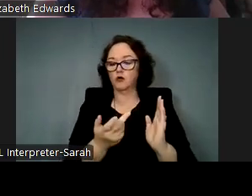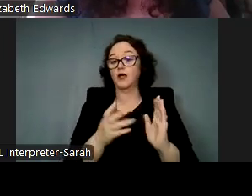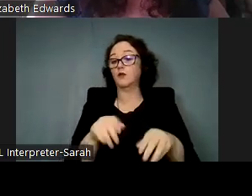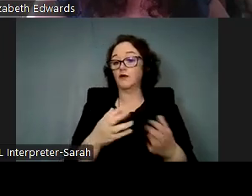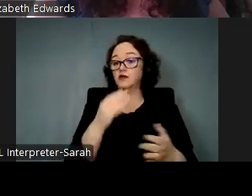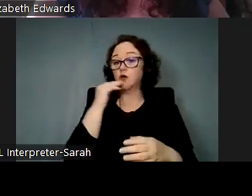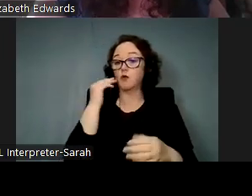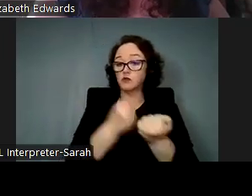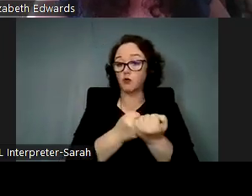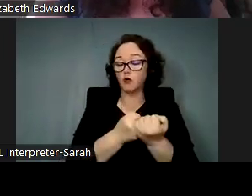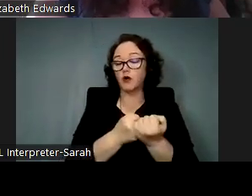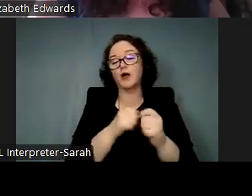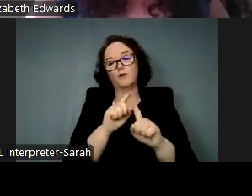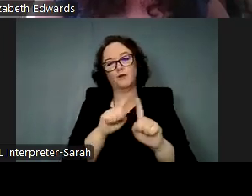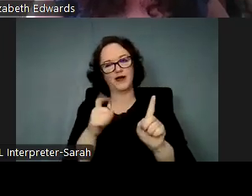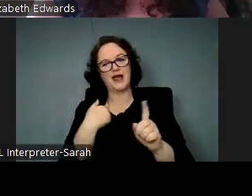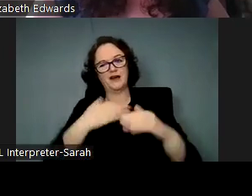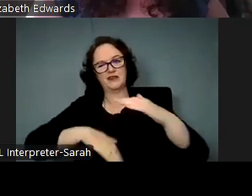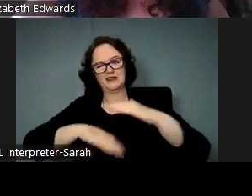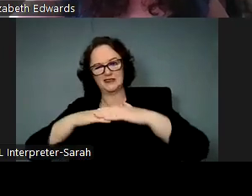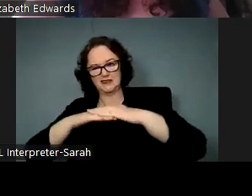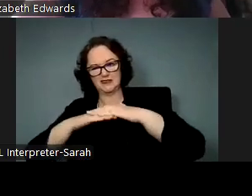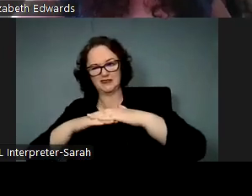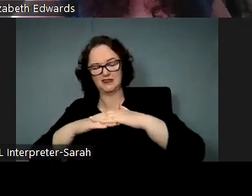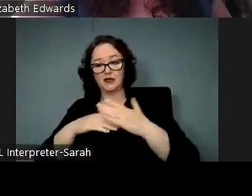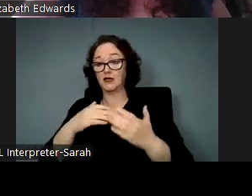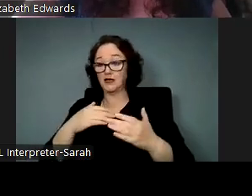limits don't work, and that's what I want to comment on. And